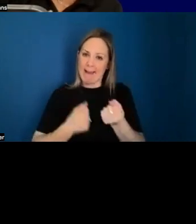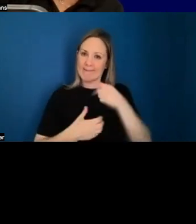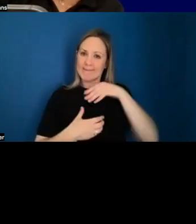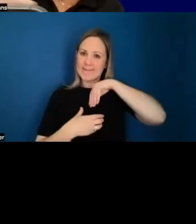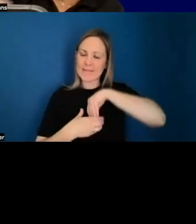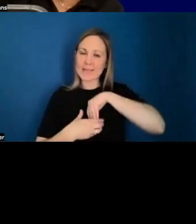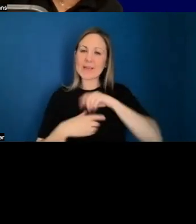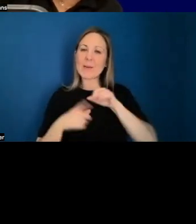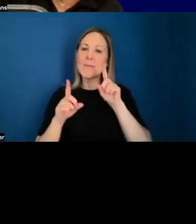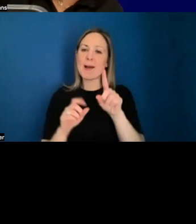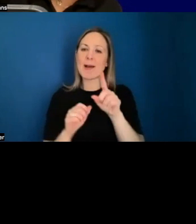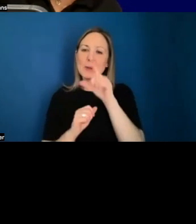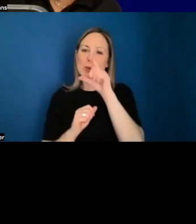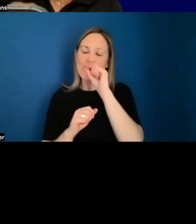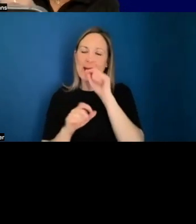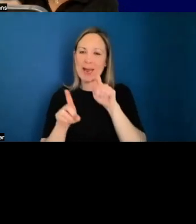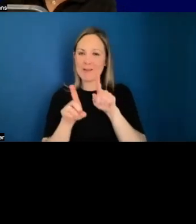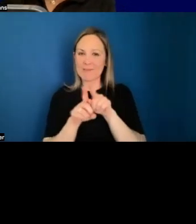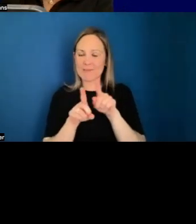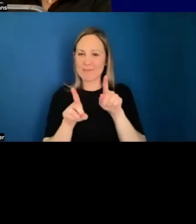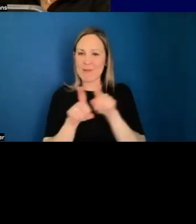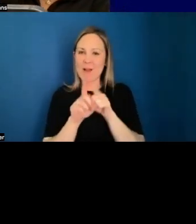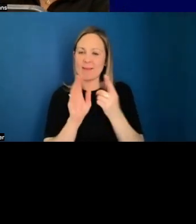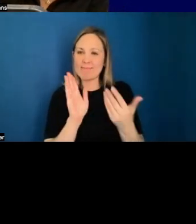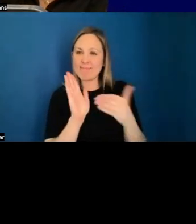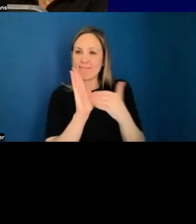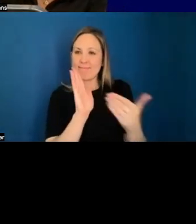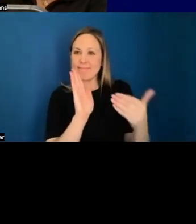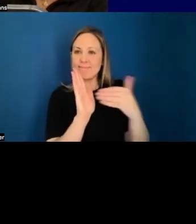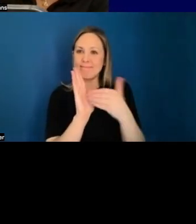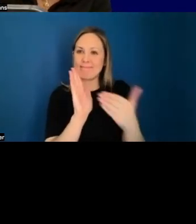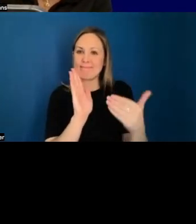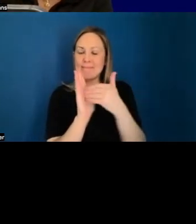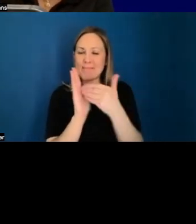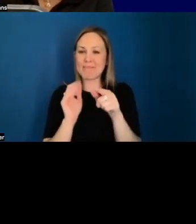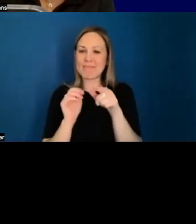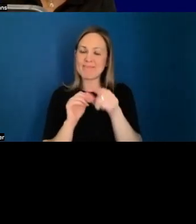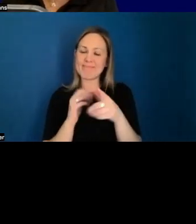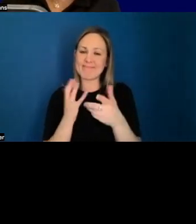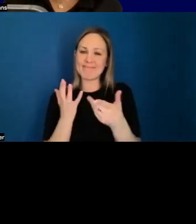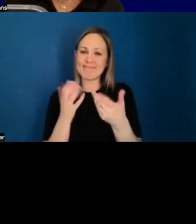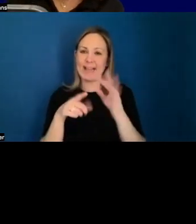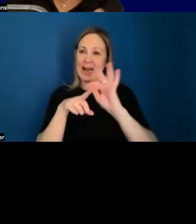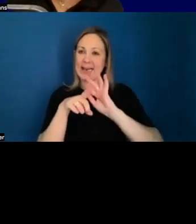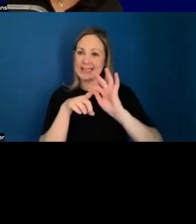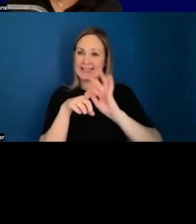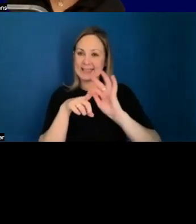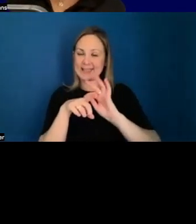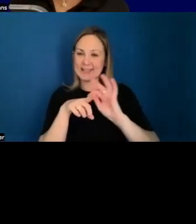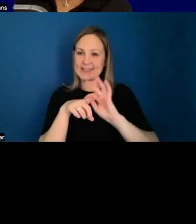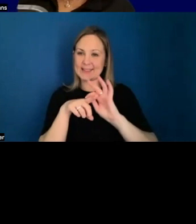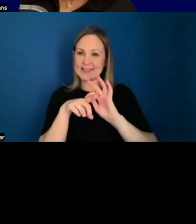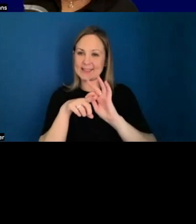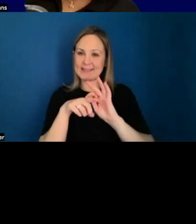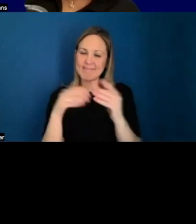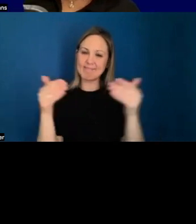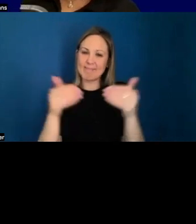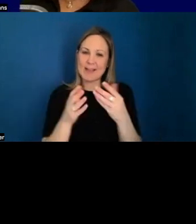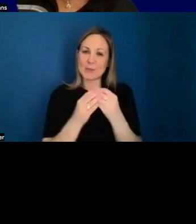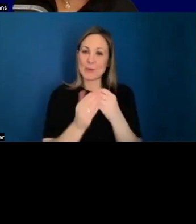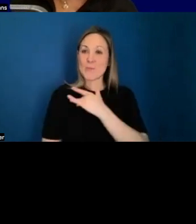take this one step further by actually putting those colours and again you don't have to have